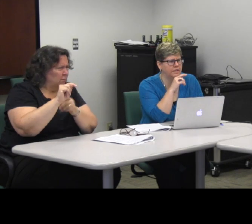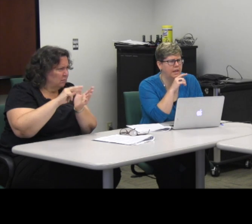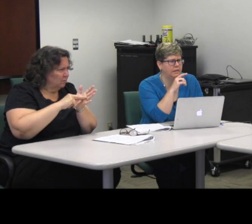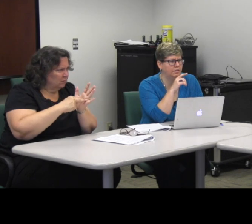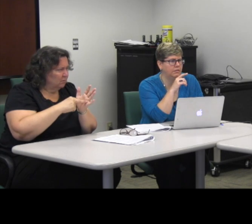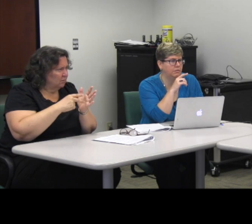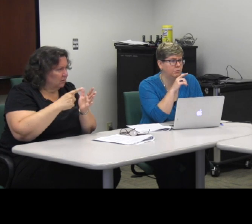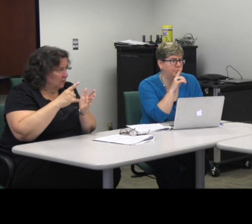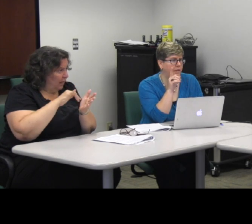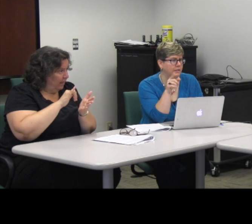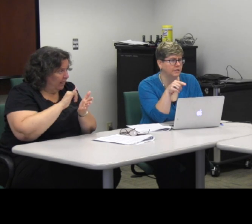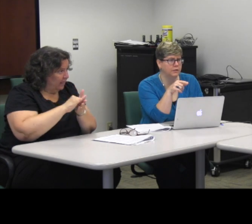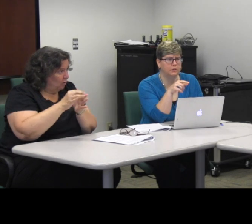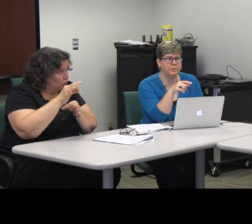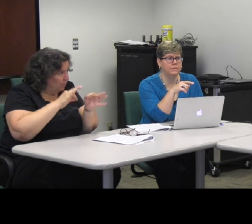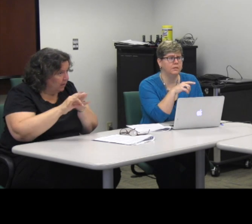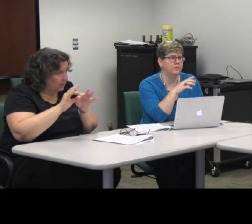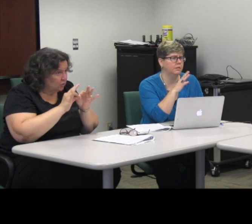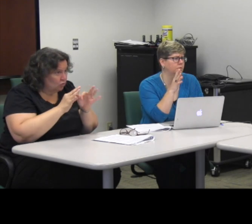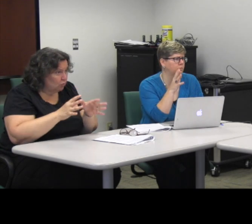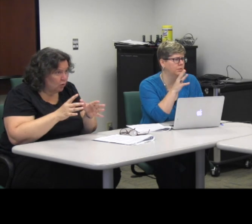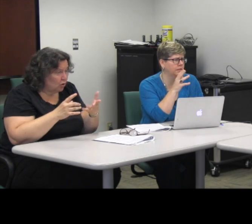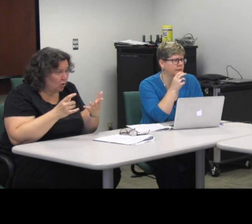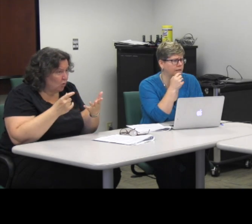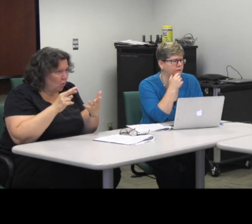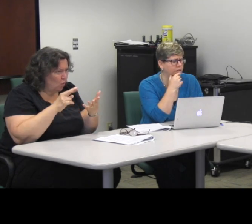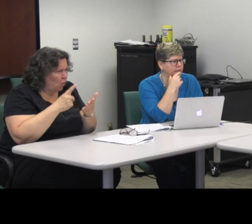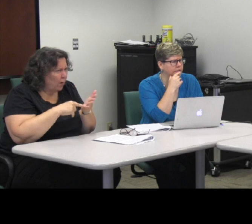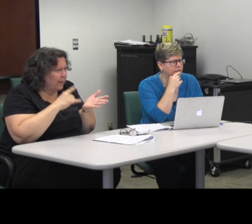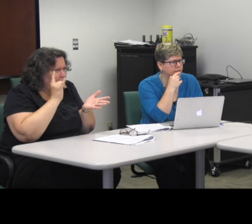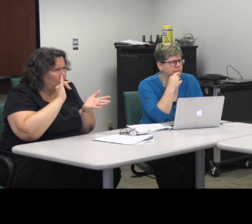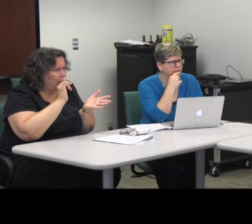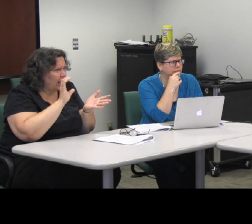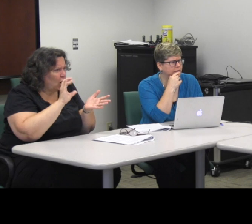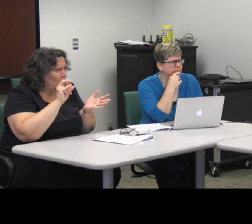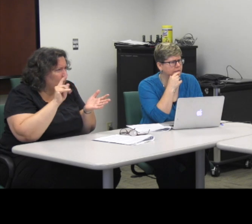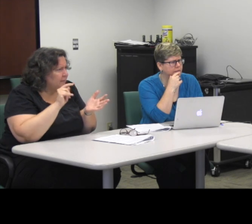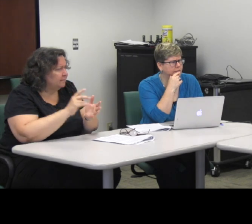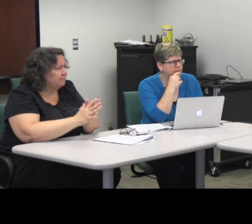And is that a replacement interpreter? What does that look like?